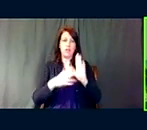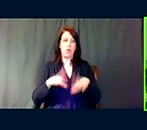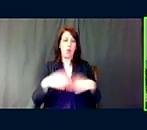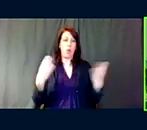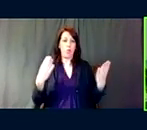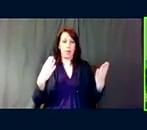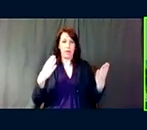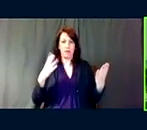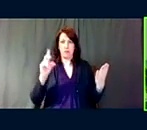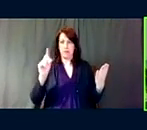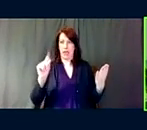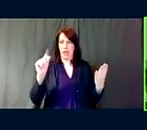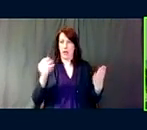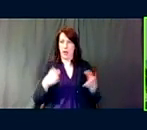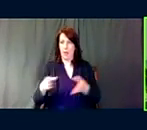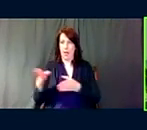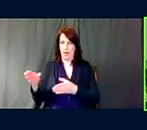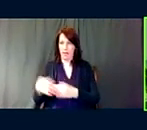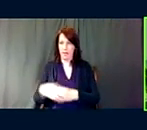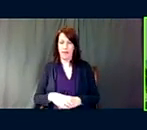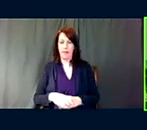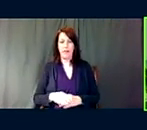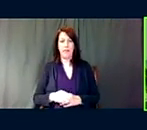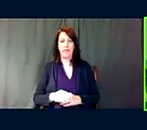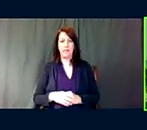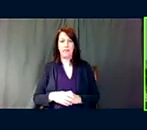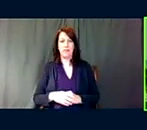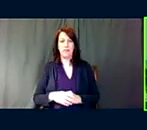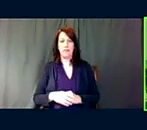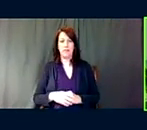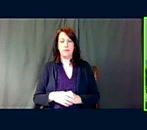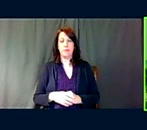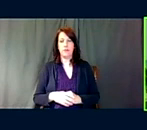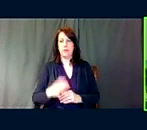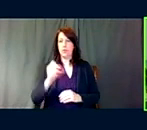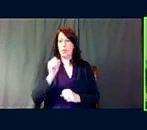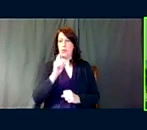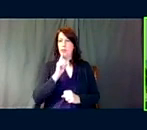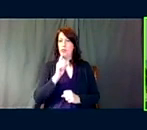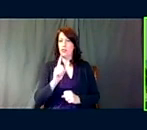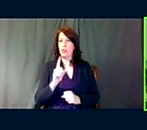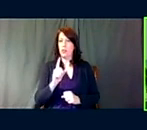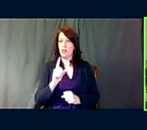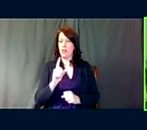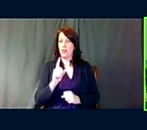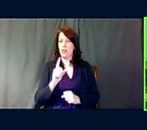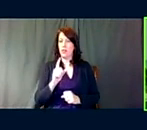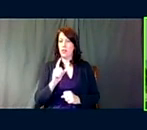OPEN AND PRE-REGISTRATION OPEN CODE OPEN DATA WAY, AND TO MAKE